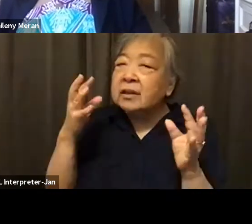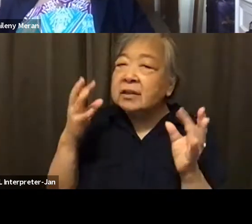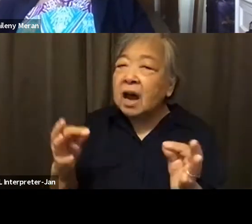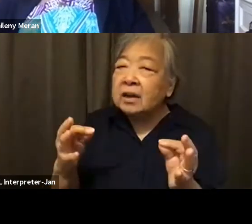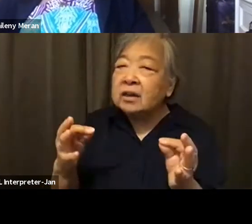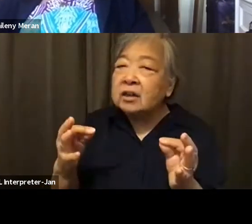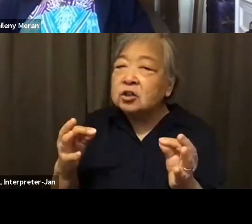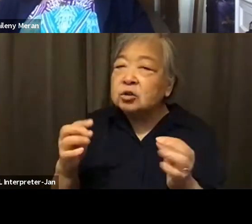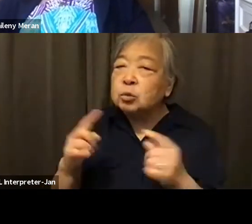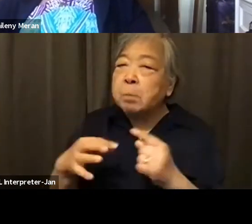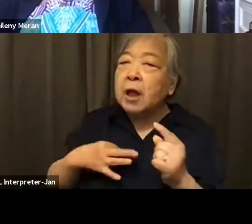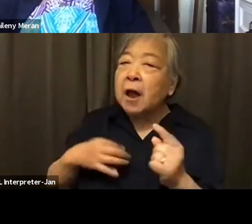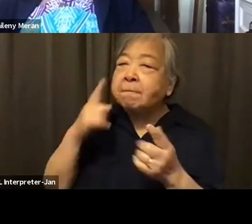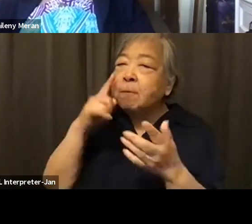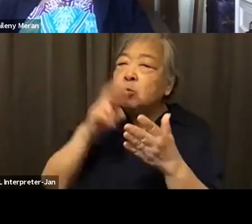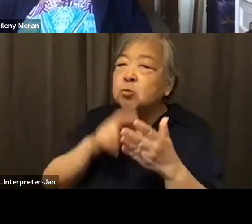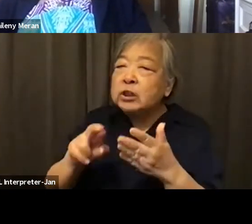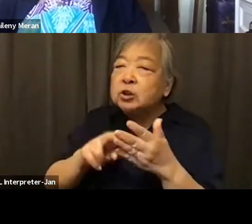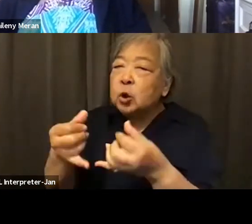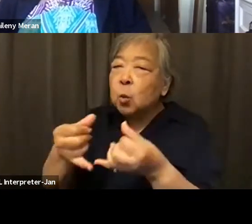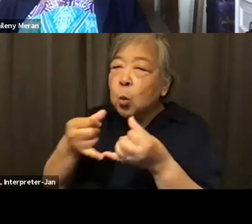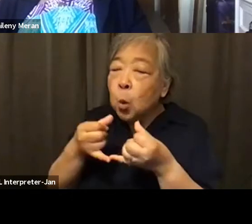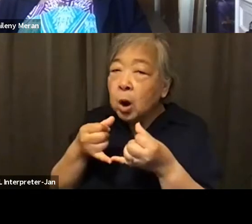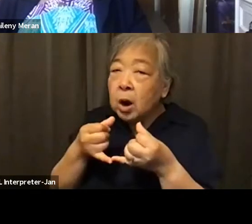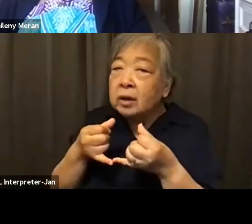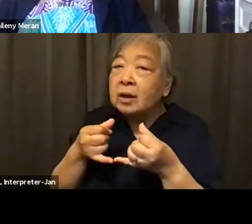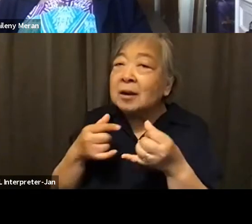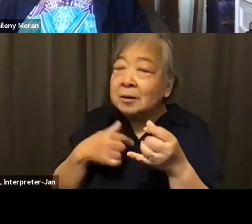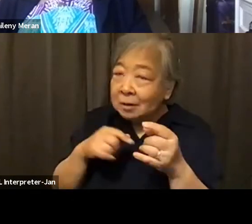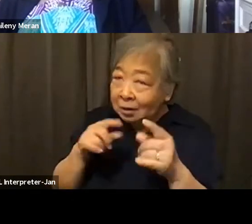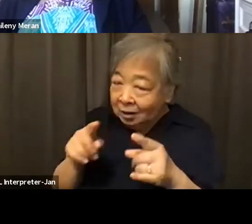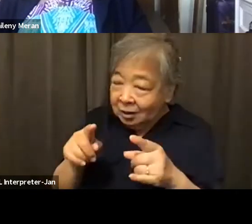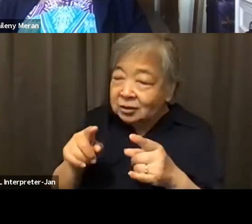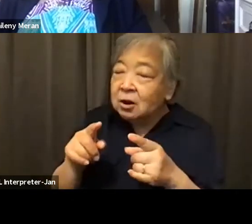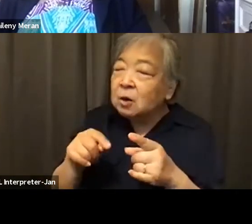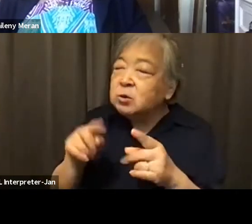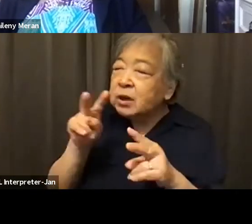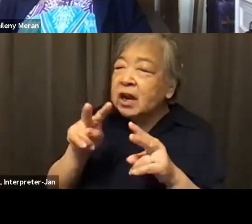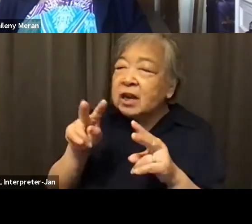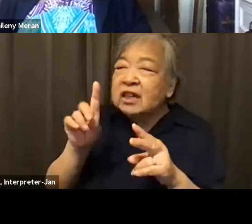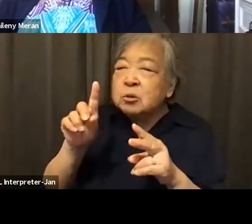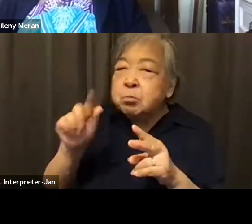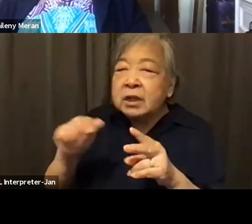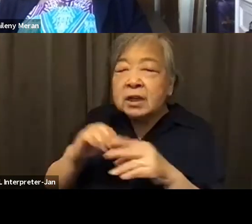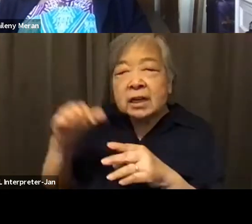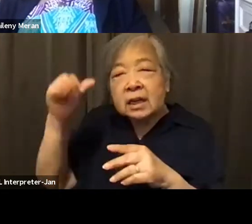award and my research was on Notions of Disability in Indian society, so I applied for an award